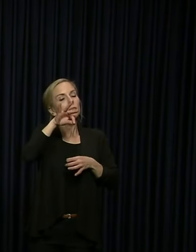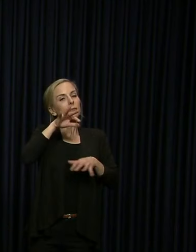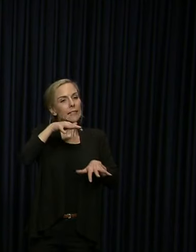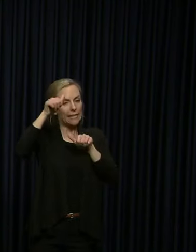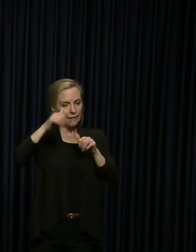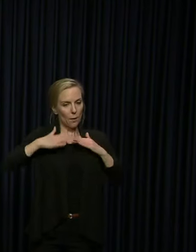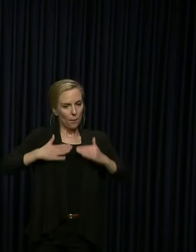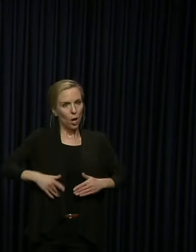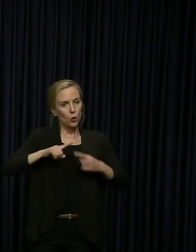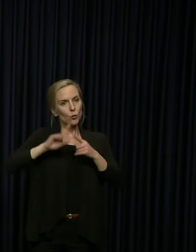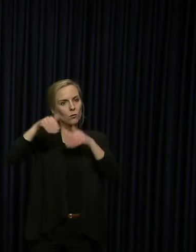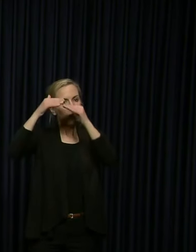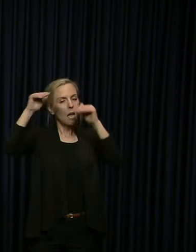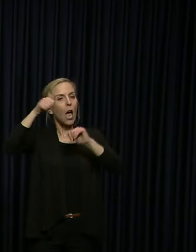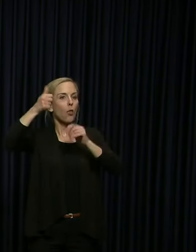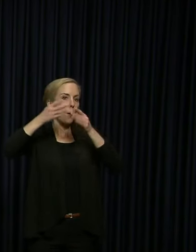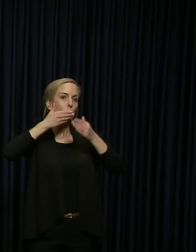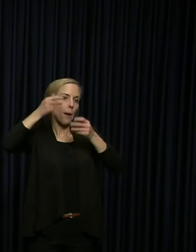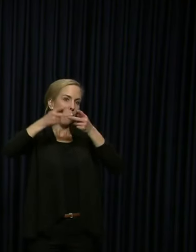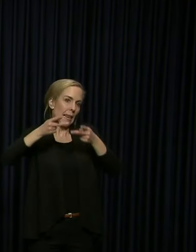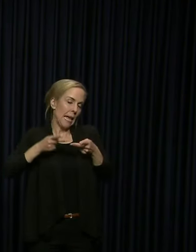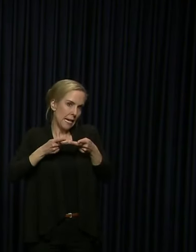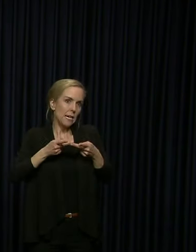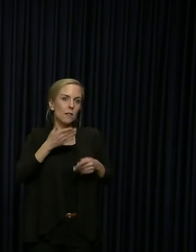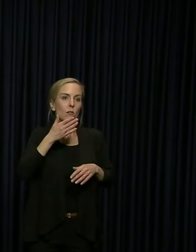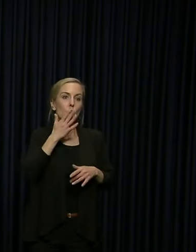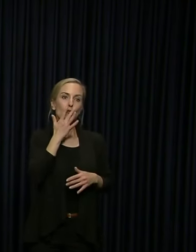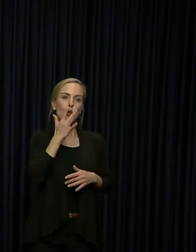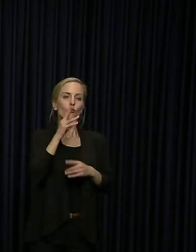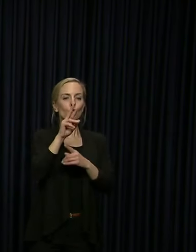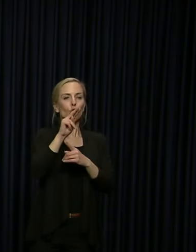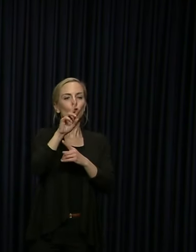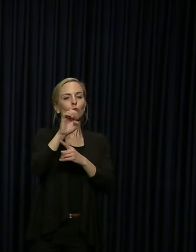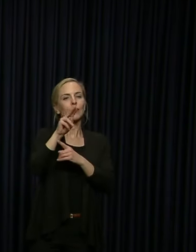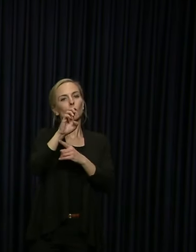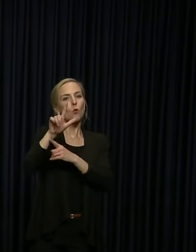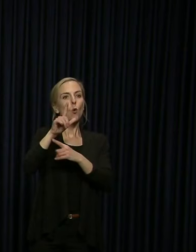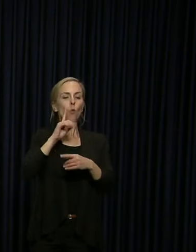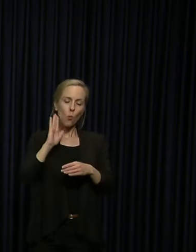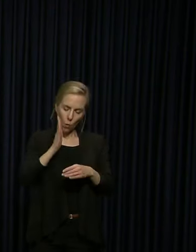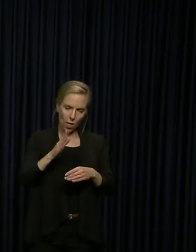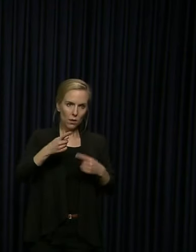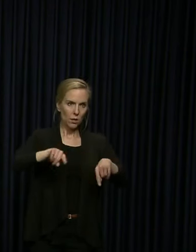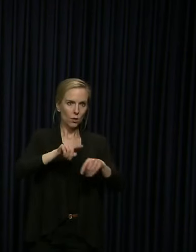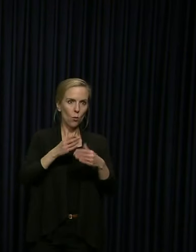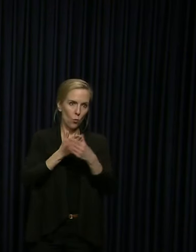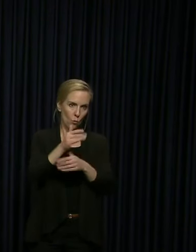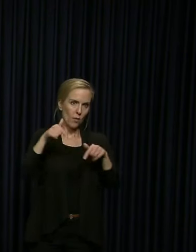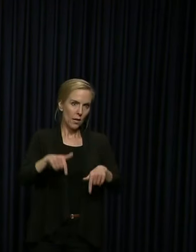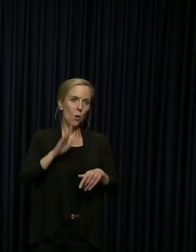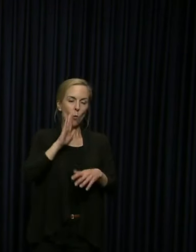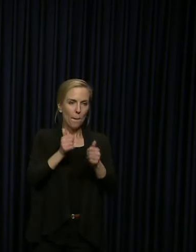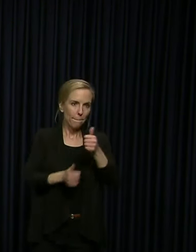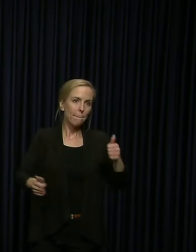MANY DAUS TO COME. LET'S SURE WE KEEP THESE NUMBERS AS LEASE POSSIBLE, TOO, LET'S